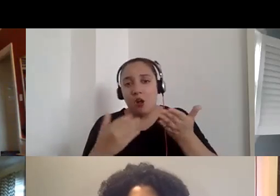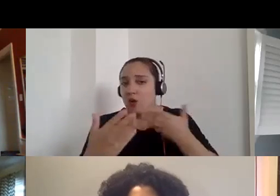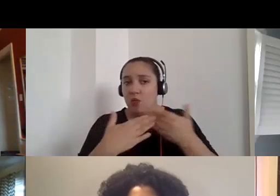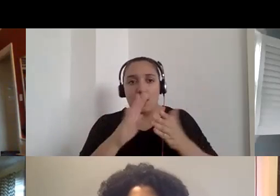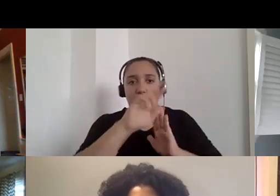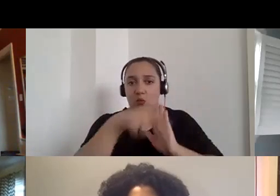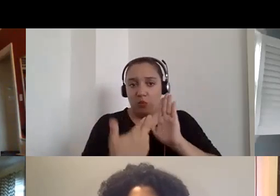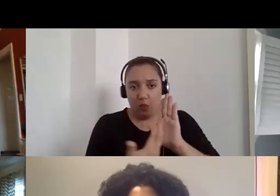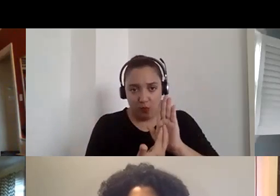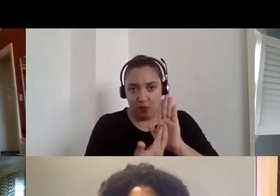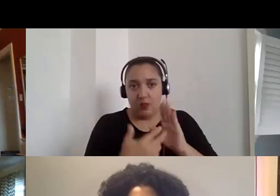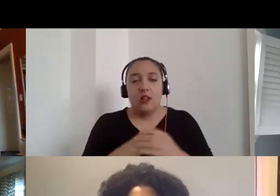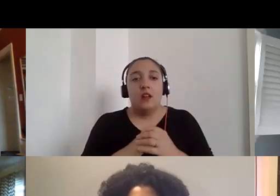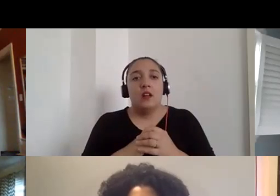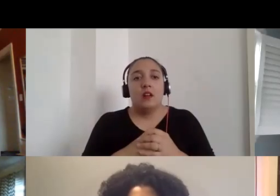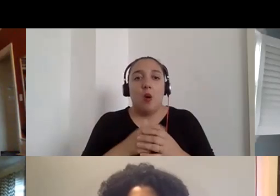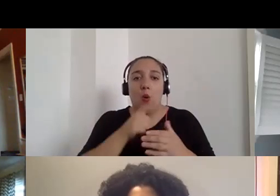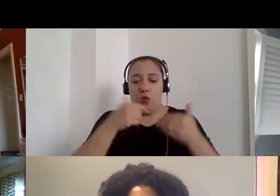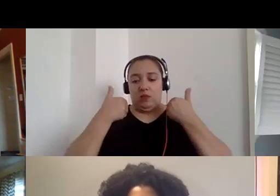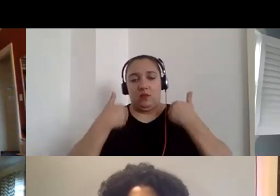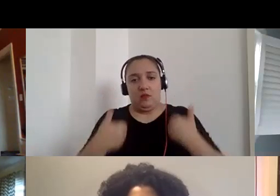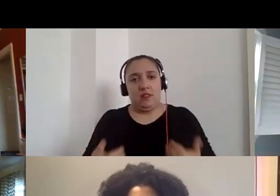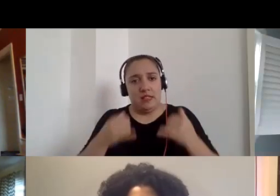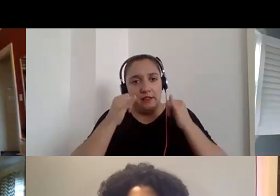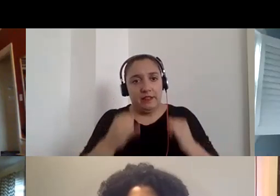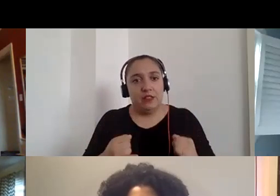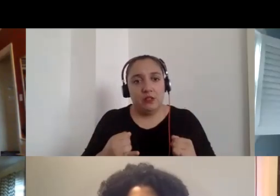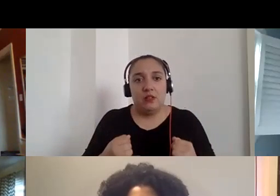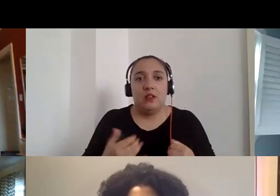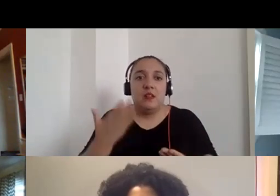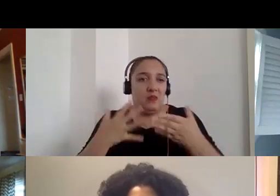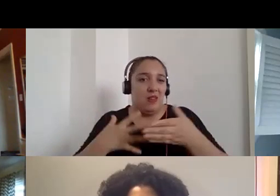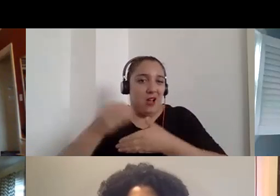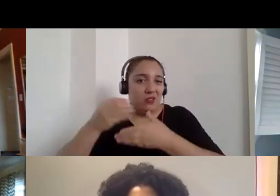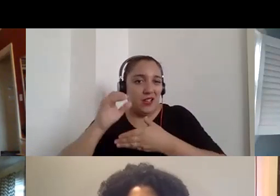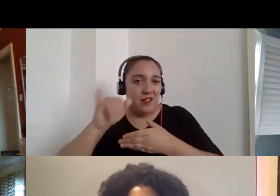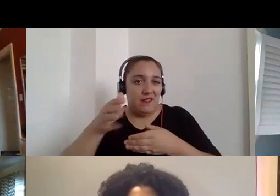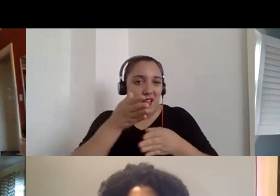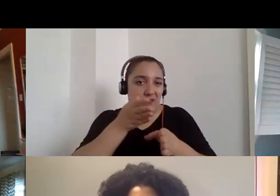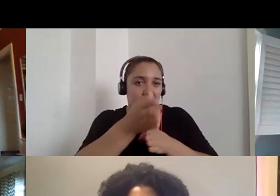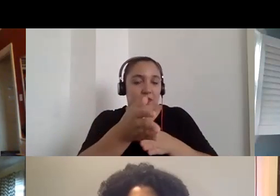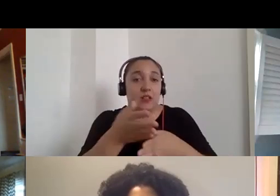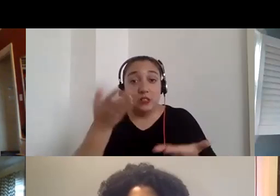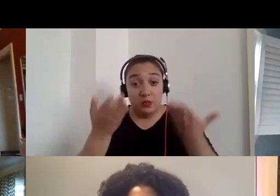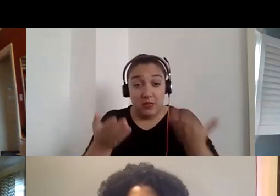and also, yeah, who you are as an individual, maybe outside of dance and art making. Melanie, maybe we start with you?